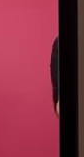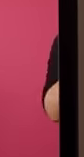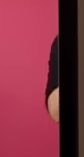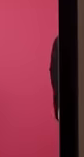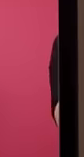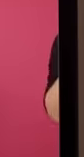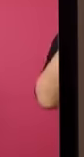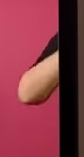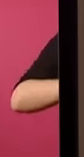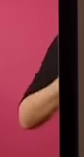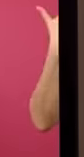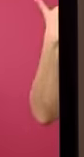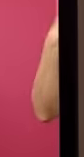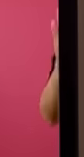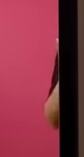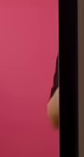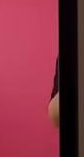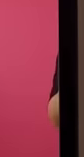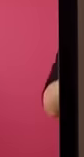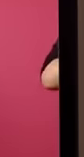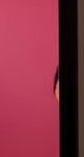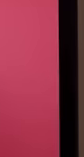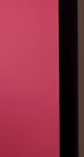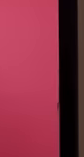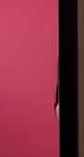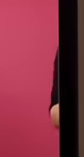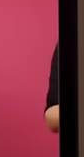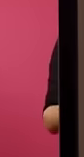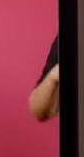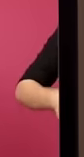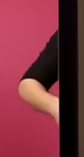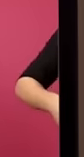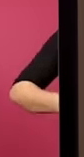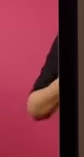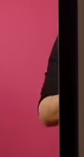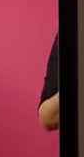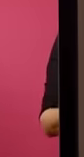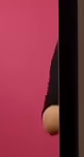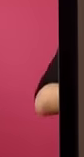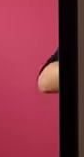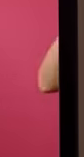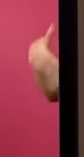blame him, the accidents are accidents, so who do we blame the subway for the fall of